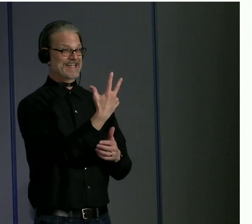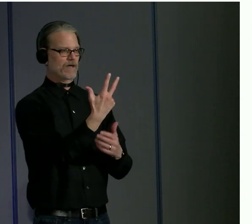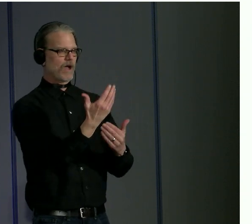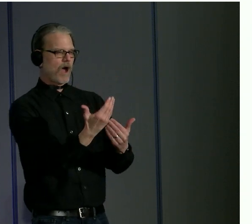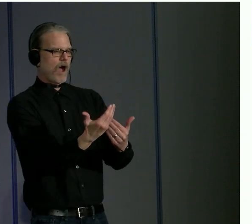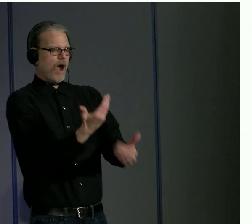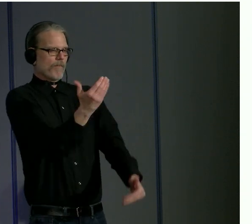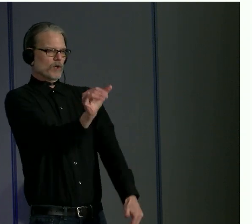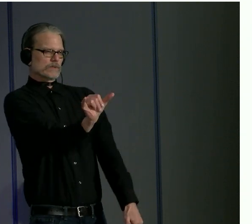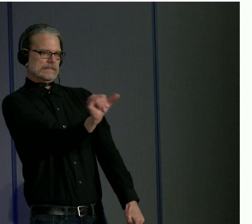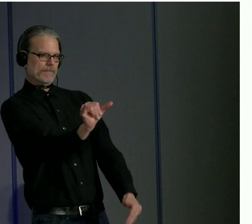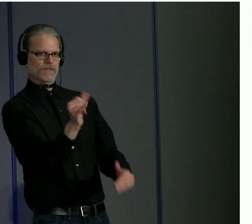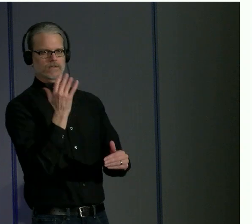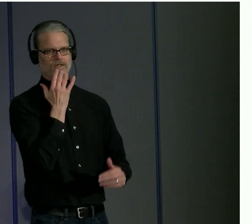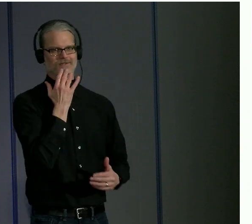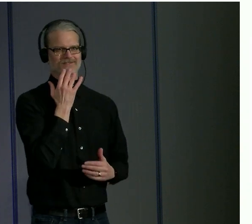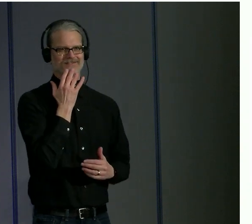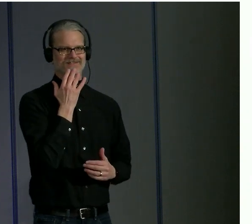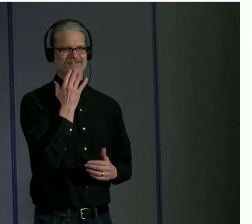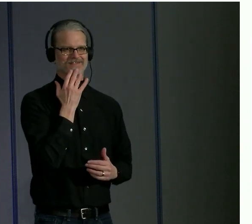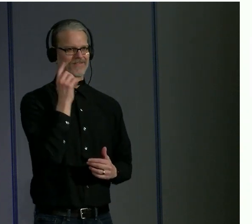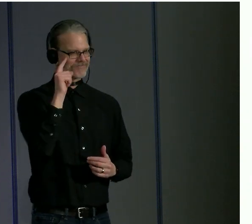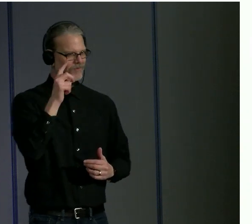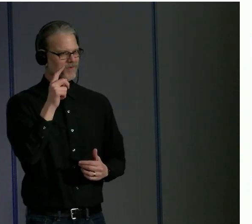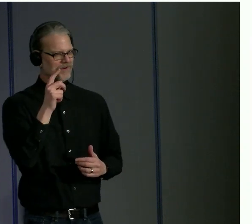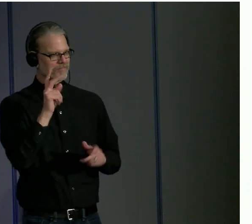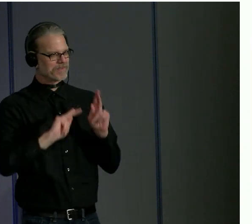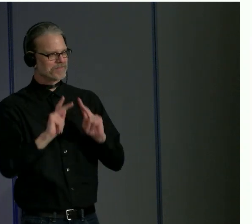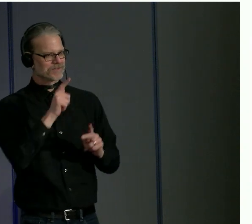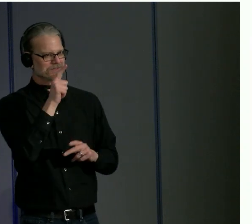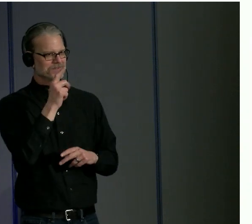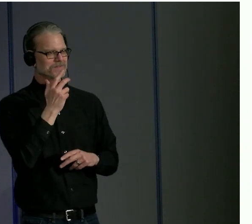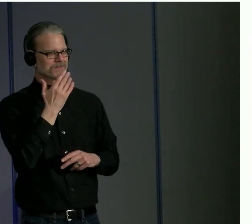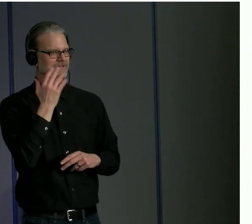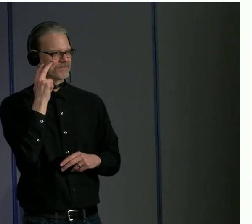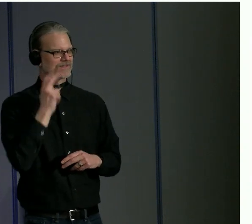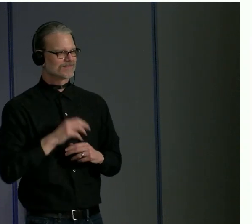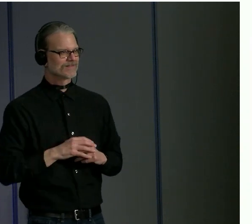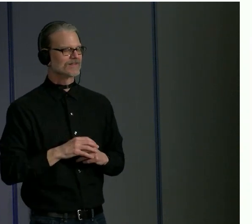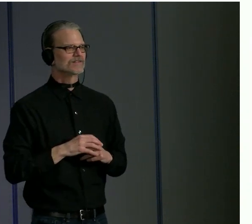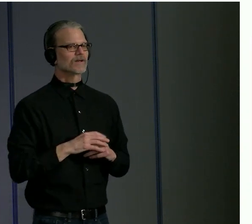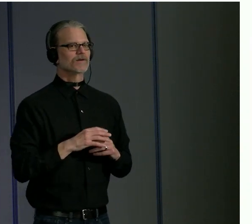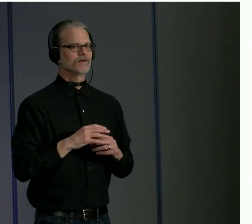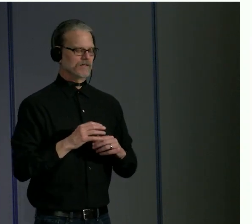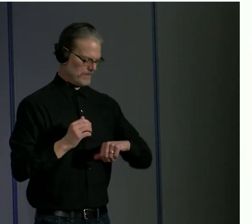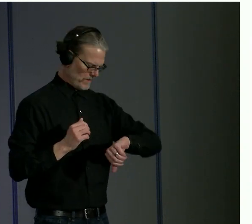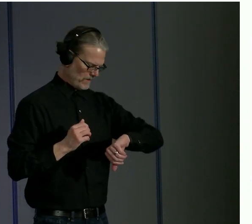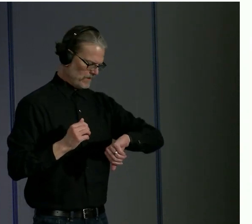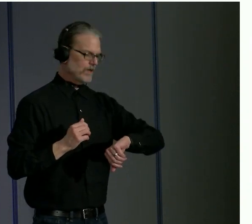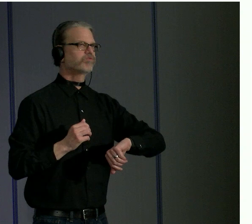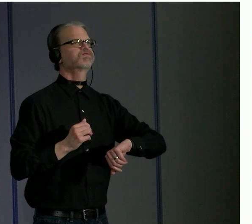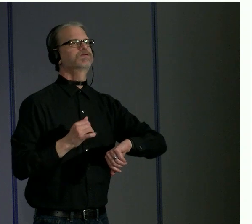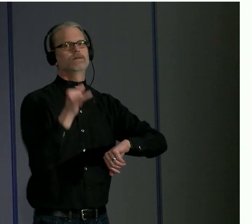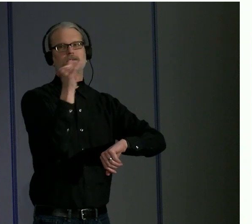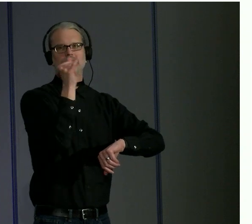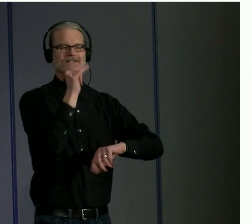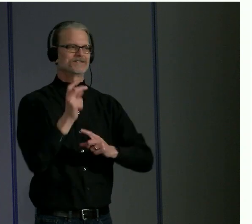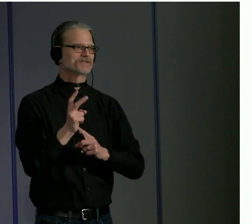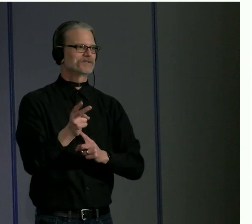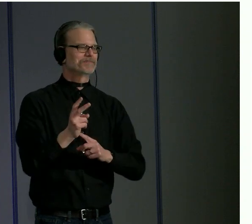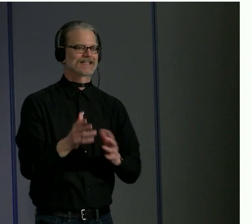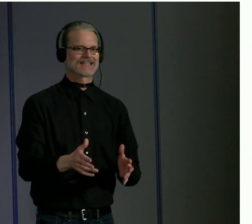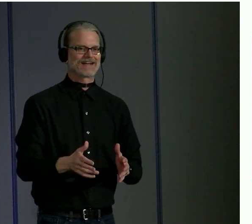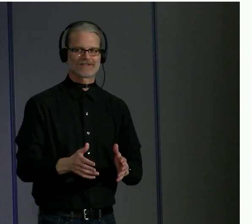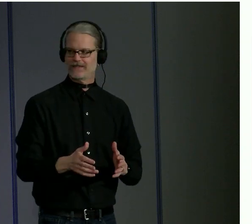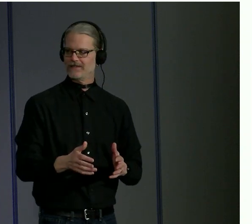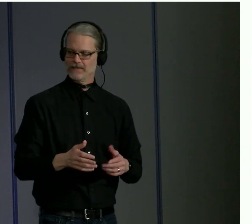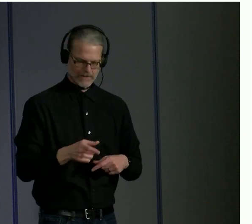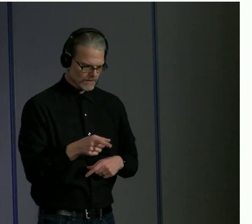when you think about color-blindness. So I have 2 minutes left. And I have 10 slides.